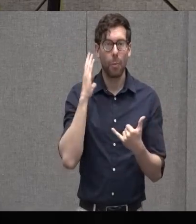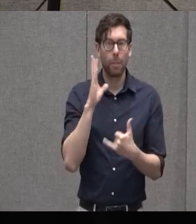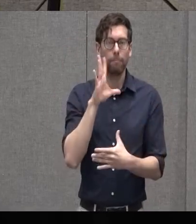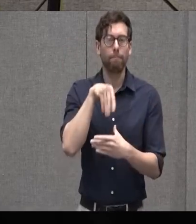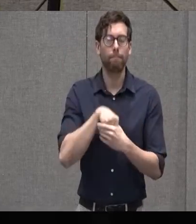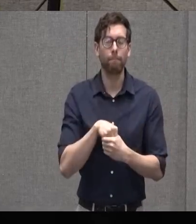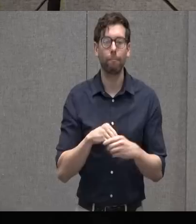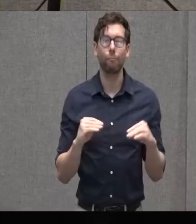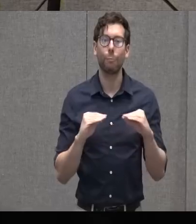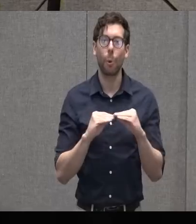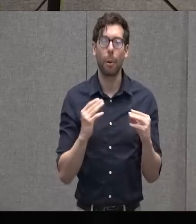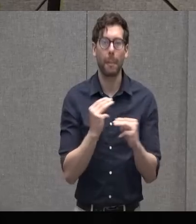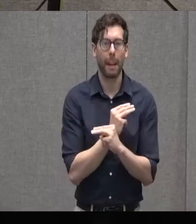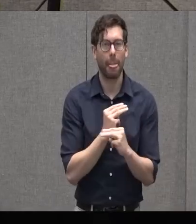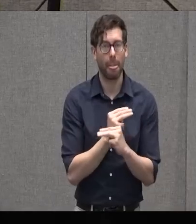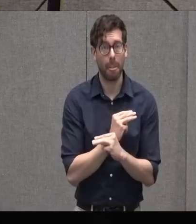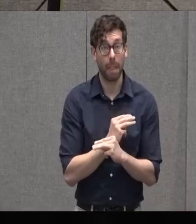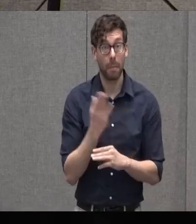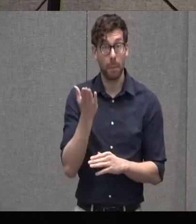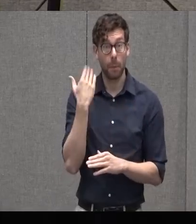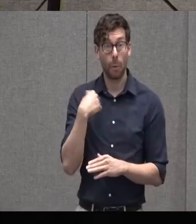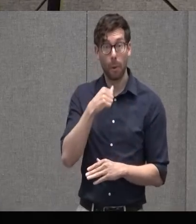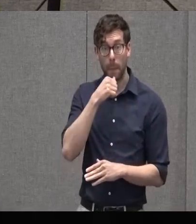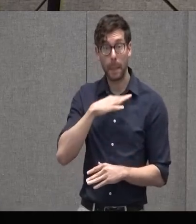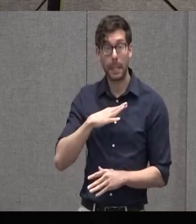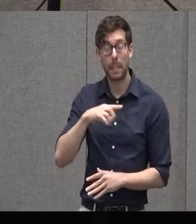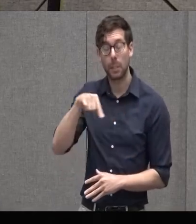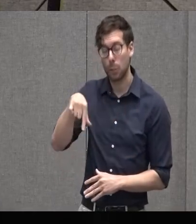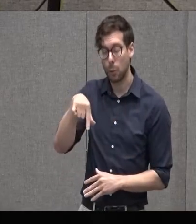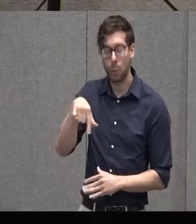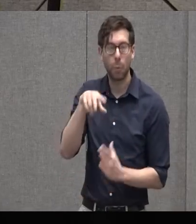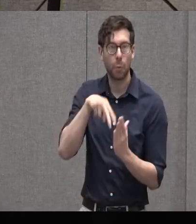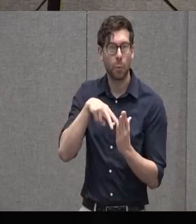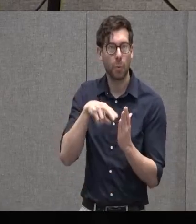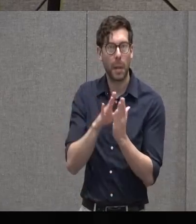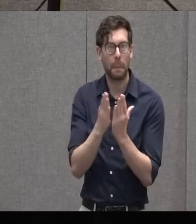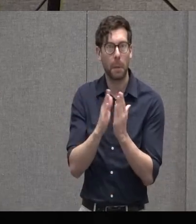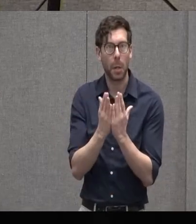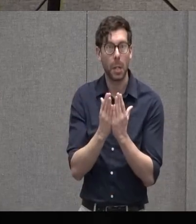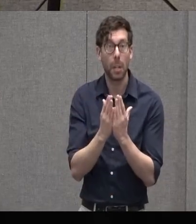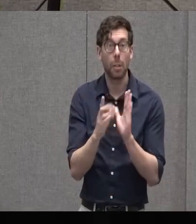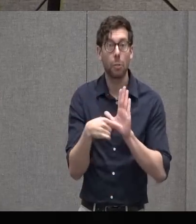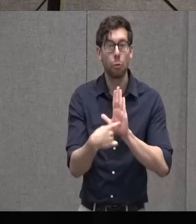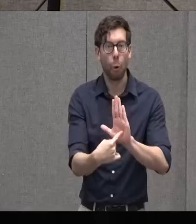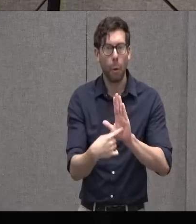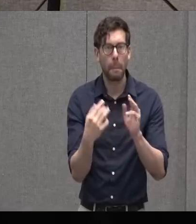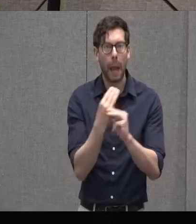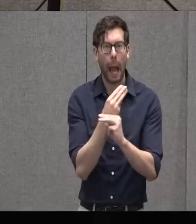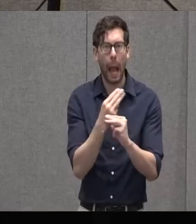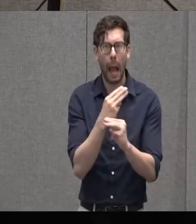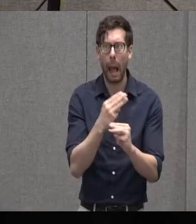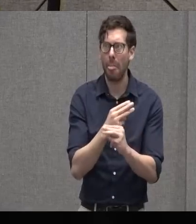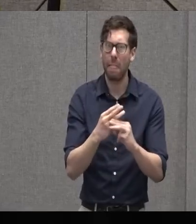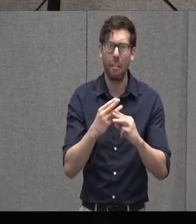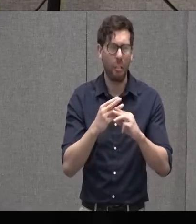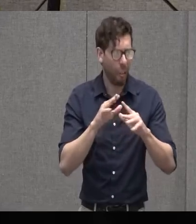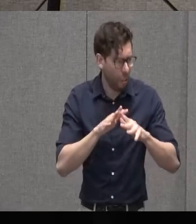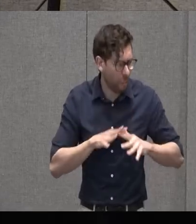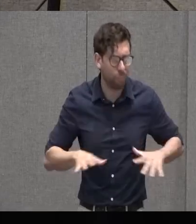Miss Q read about how math is all around us. So while you're at home,